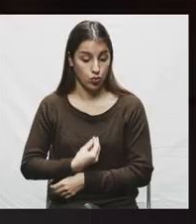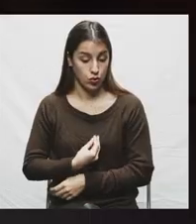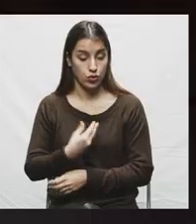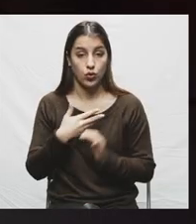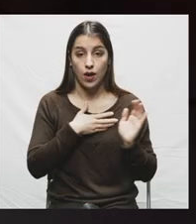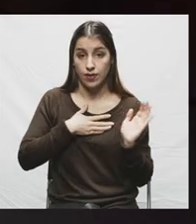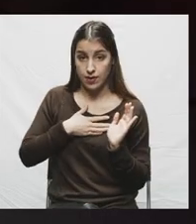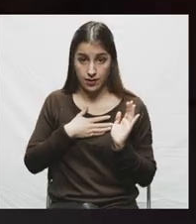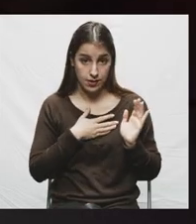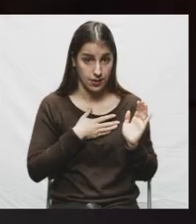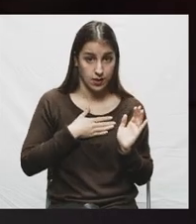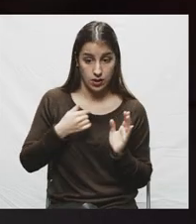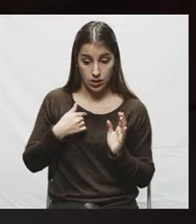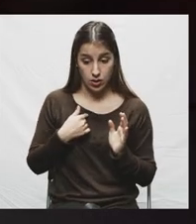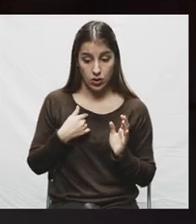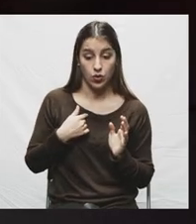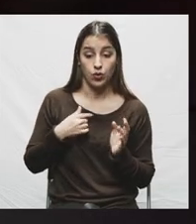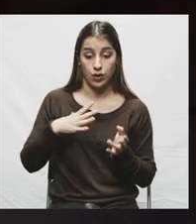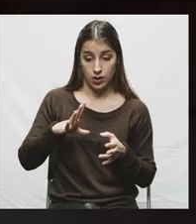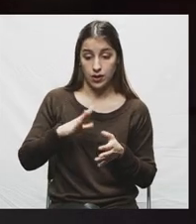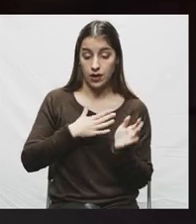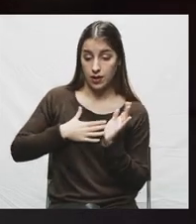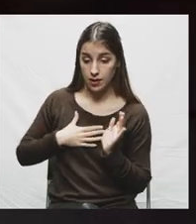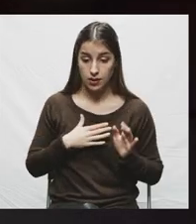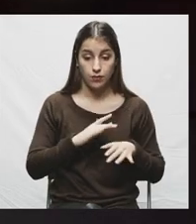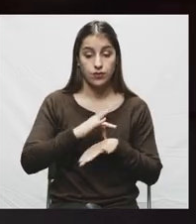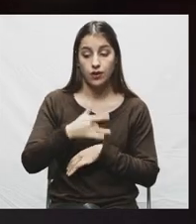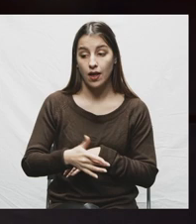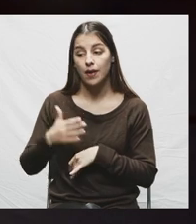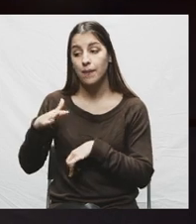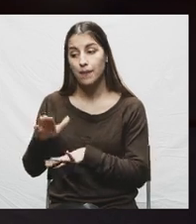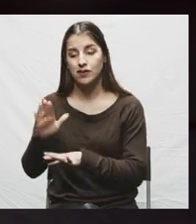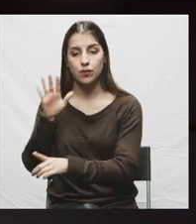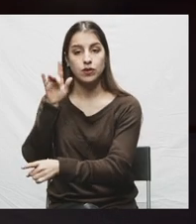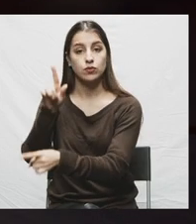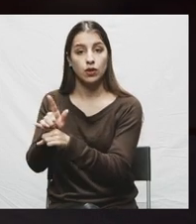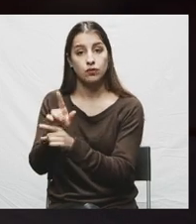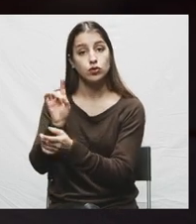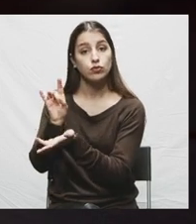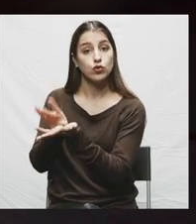and face Dance as a professional option and at the same time, he made me leave Gulbenkian